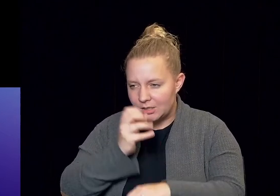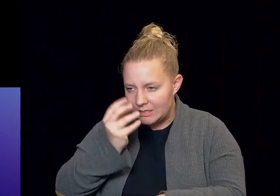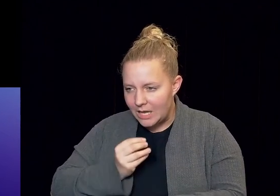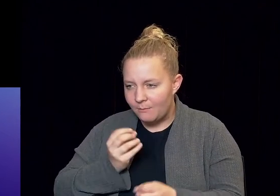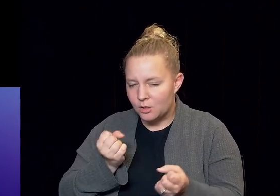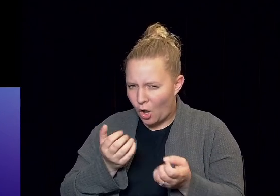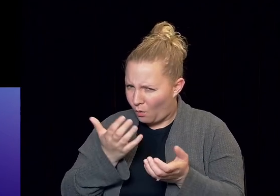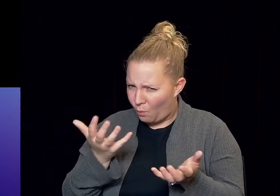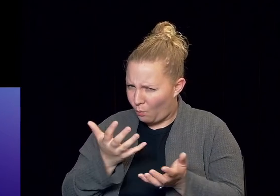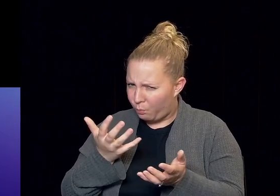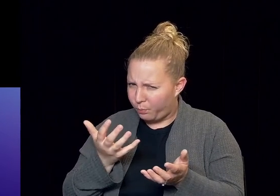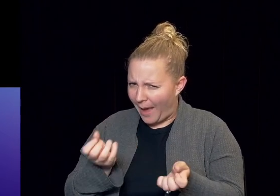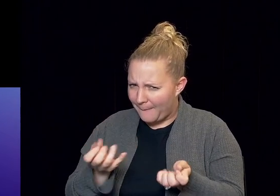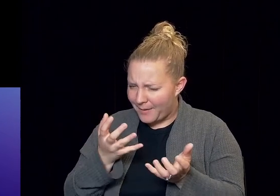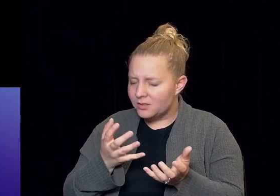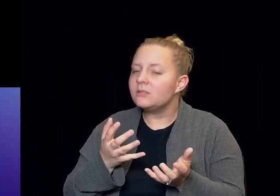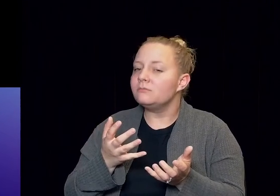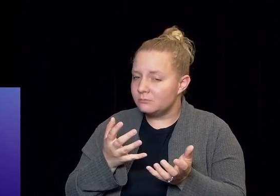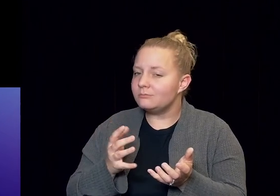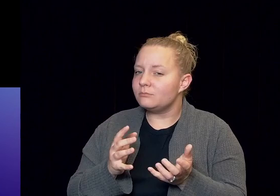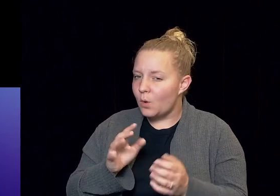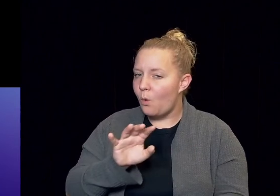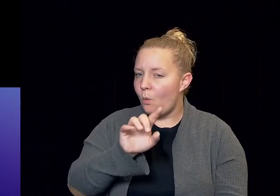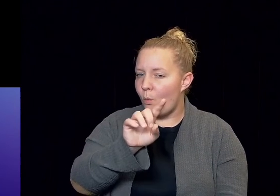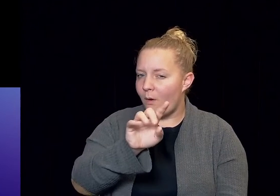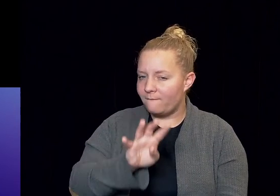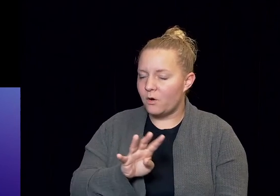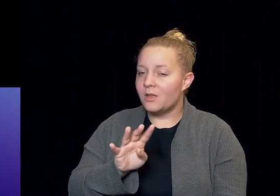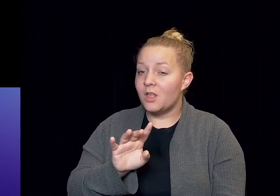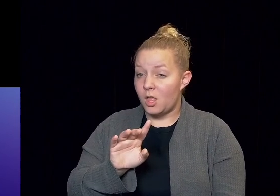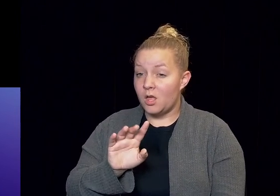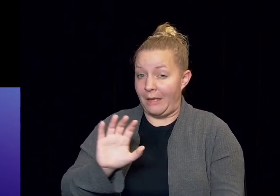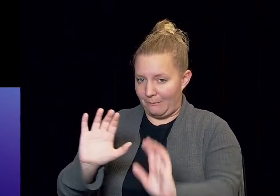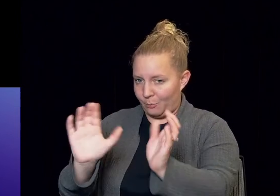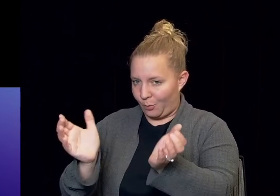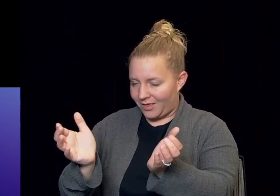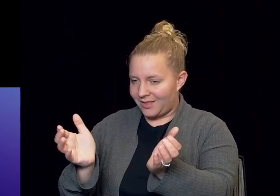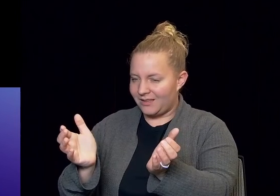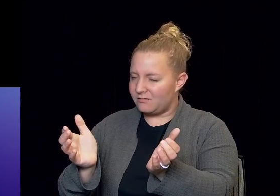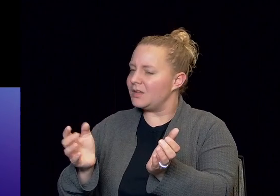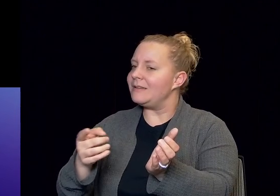does he spend sleeping? It's one-fourth but the question also, in parentheses, says is he rested?